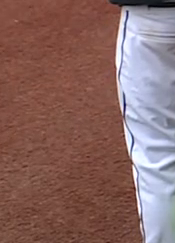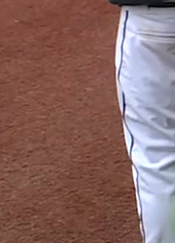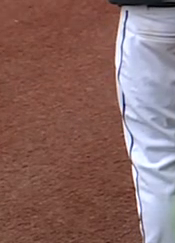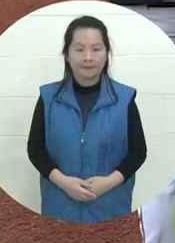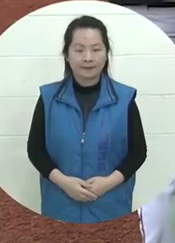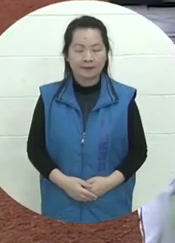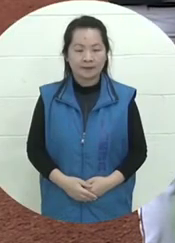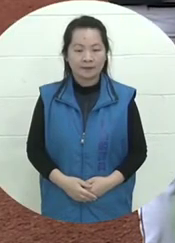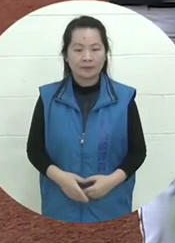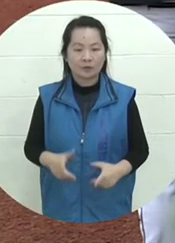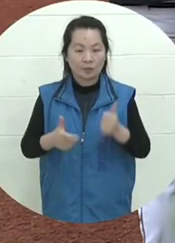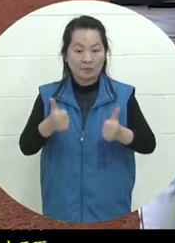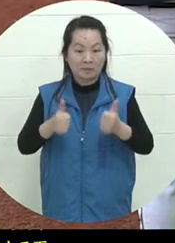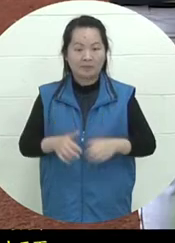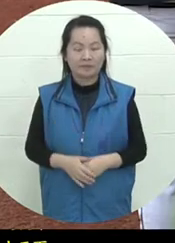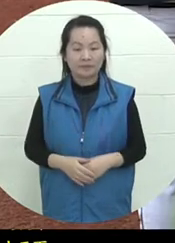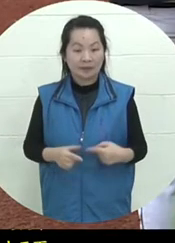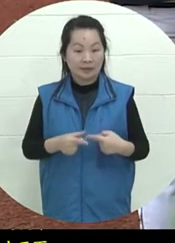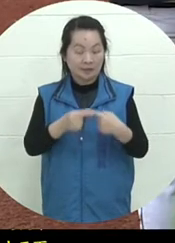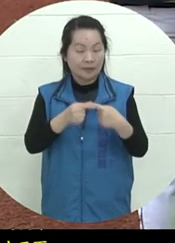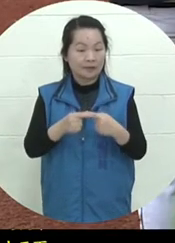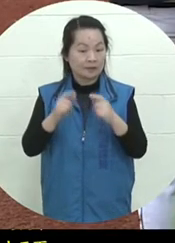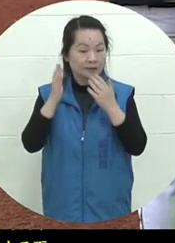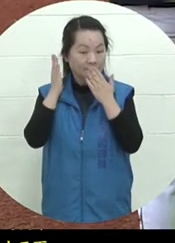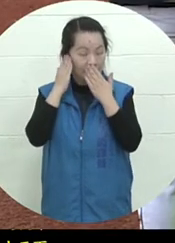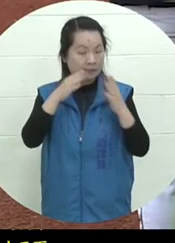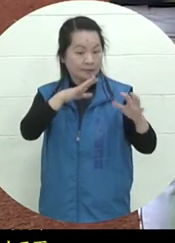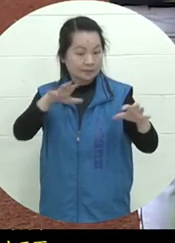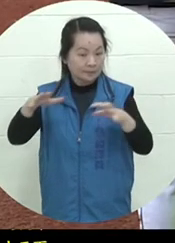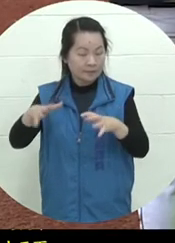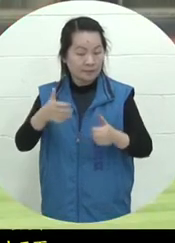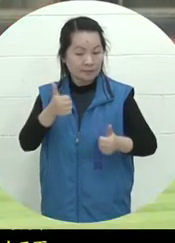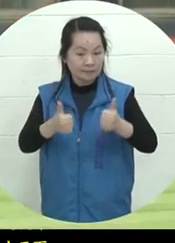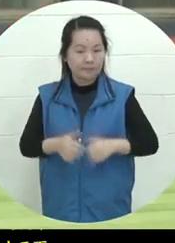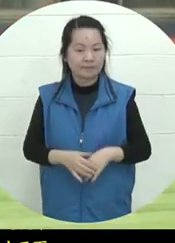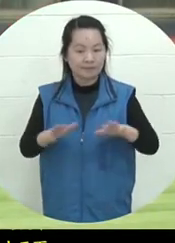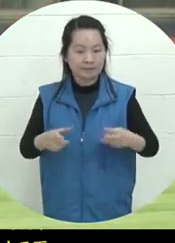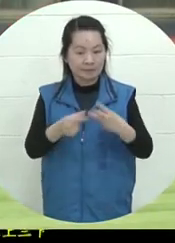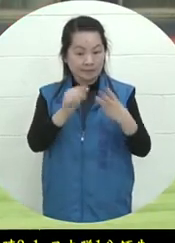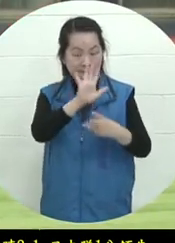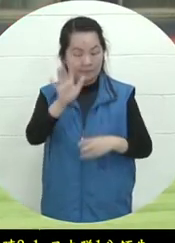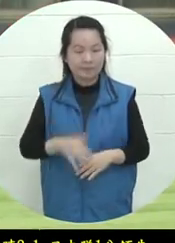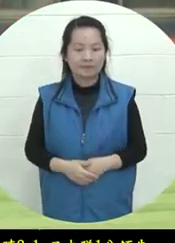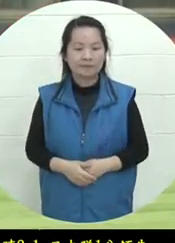2:1. Back to the game scene. The schedule for the third day of the first World Cup Deaf Baseball Championship is the first game